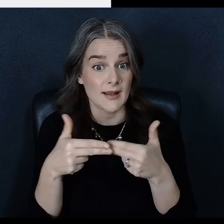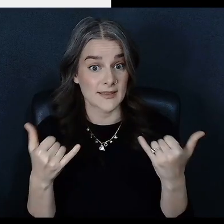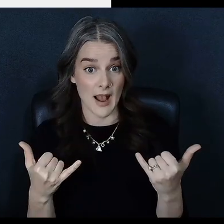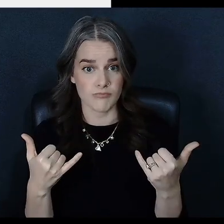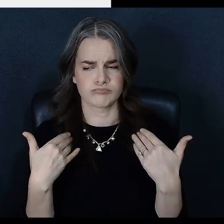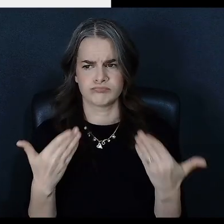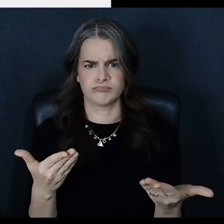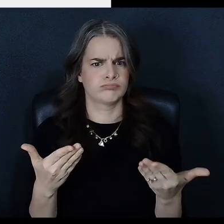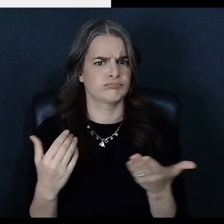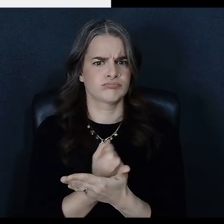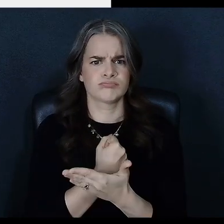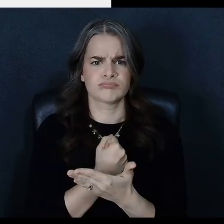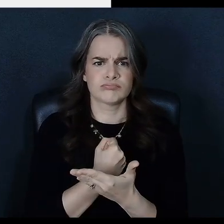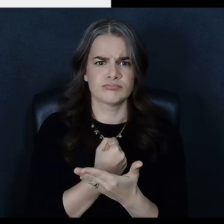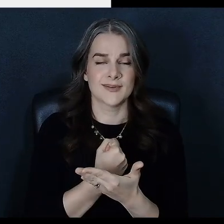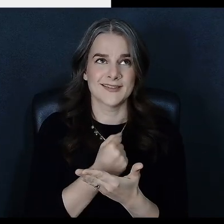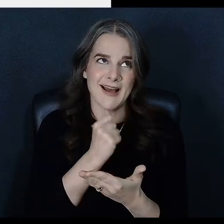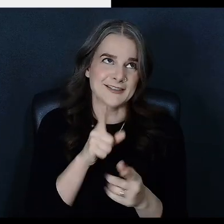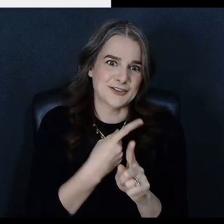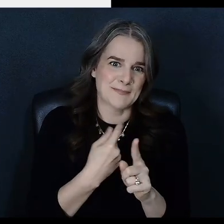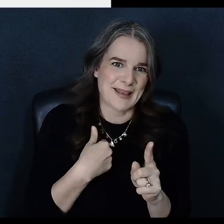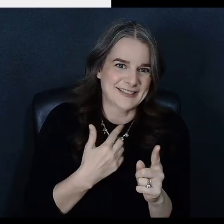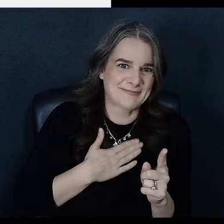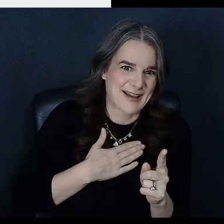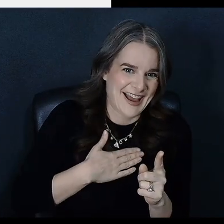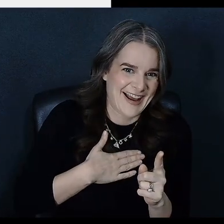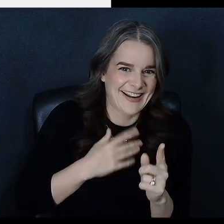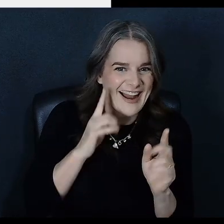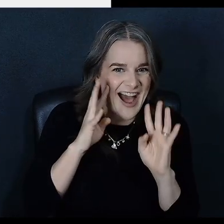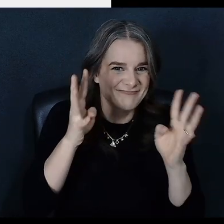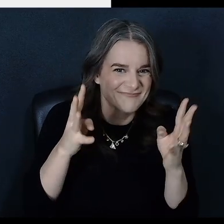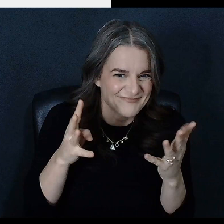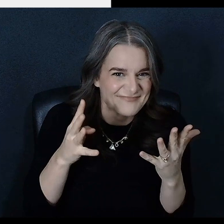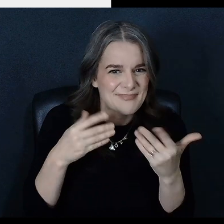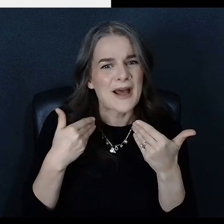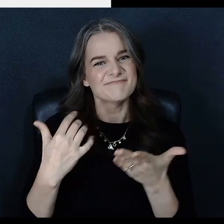not just because they're mine and I would say get them. But get them either through the QR code on the screen.